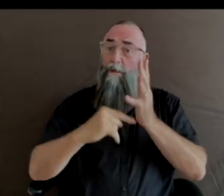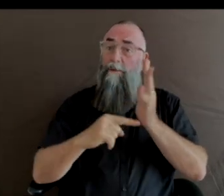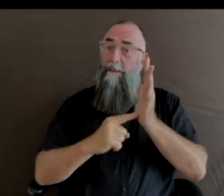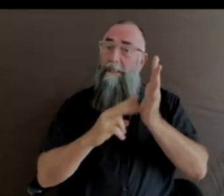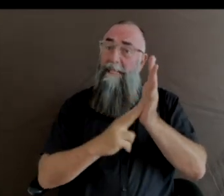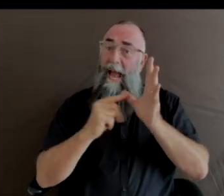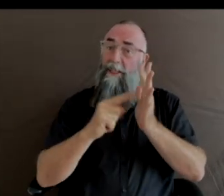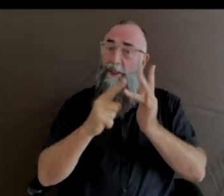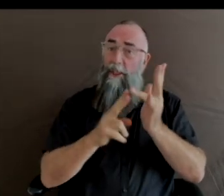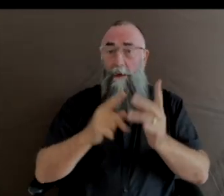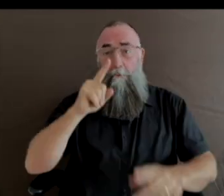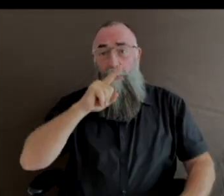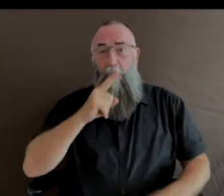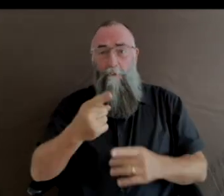lands for many thousands of years.